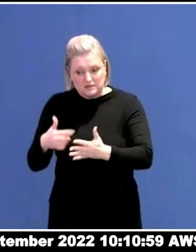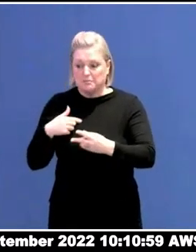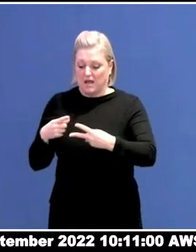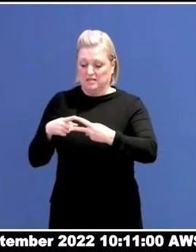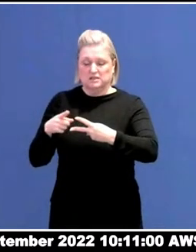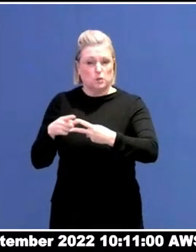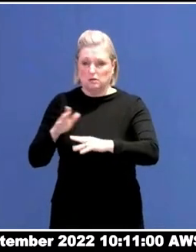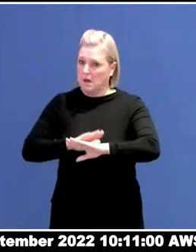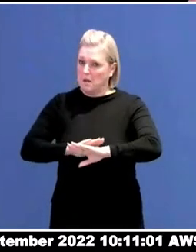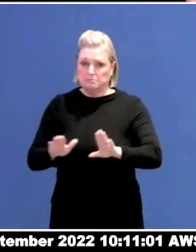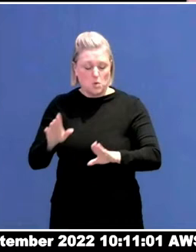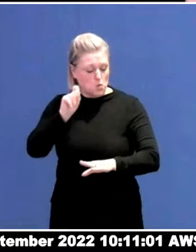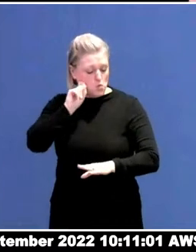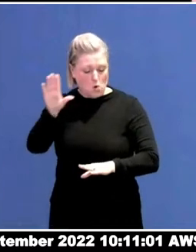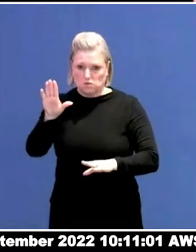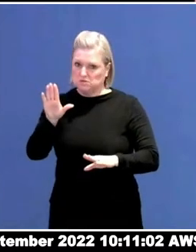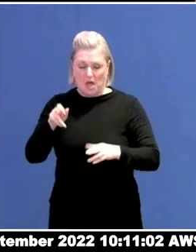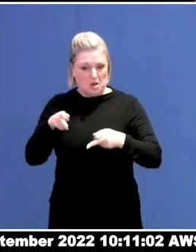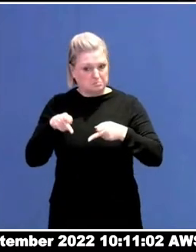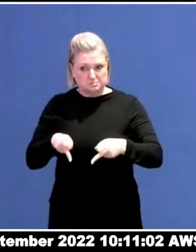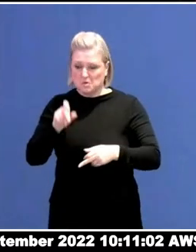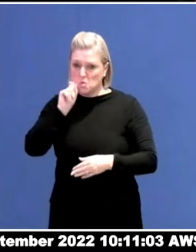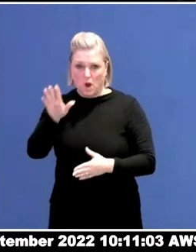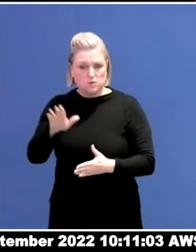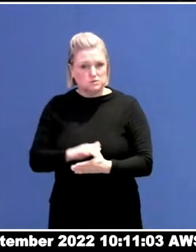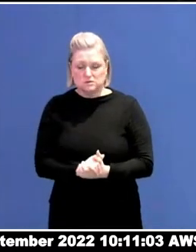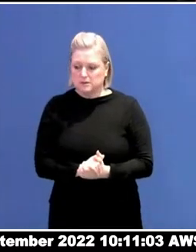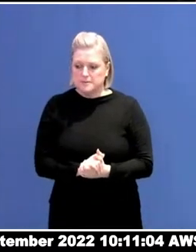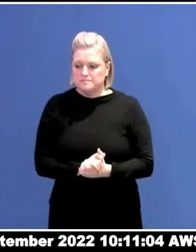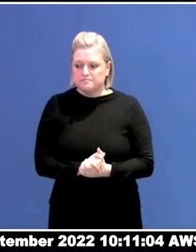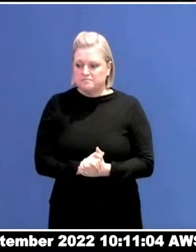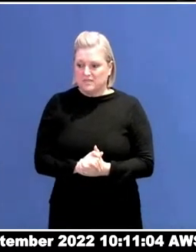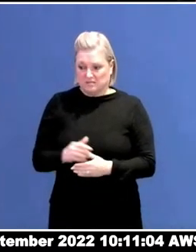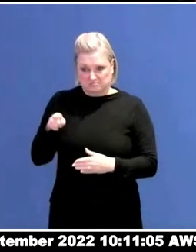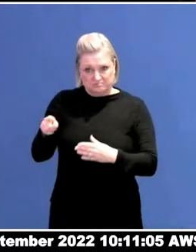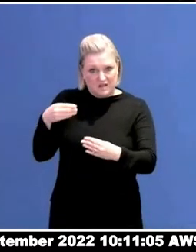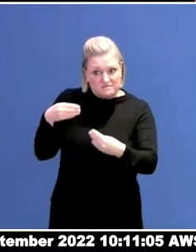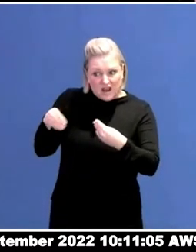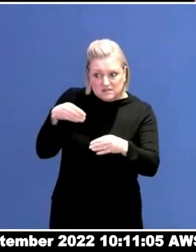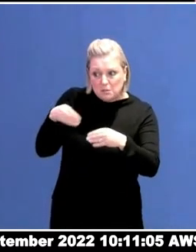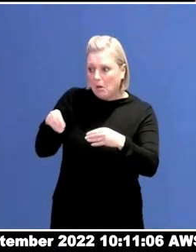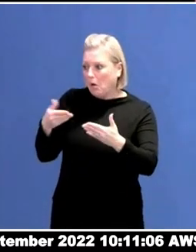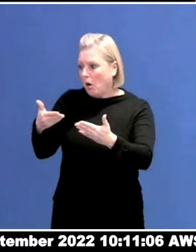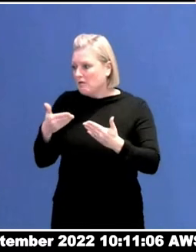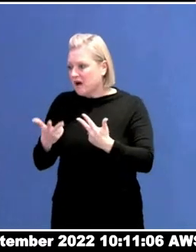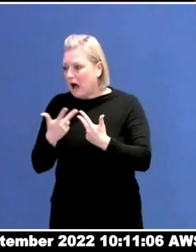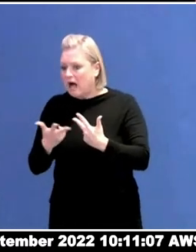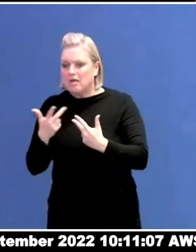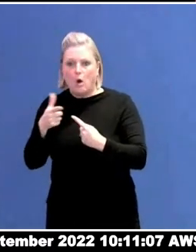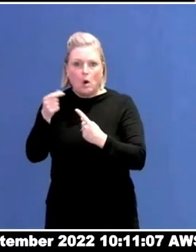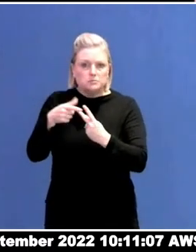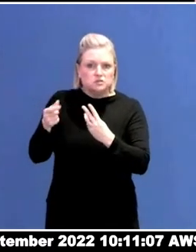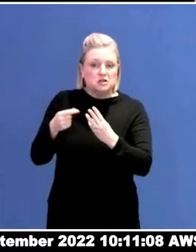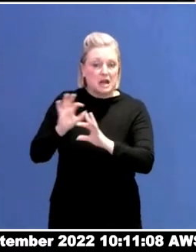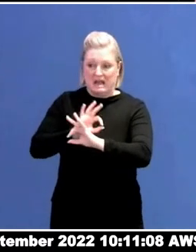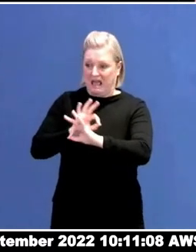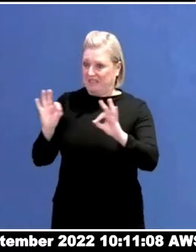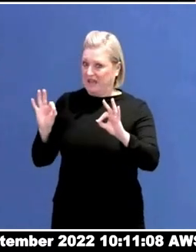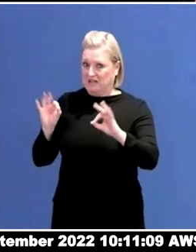And no program or consultation with anybody as to an alternative